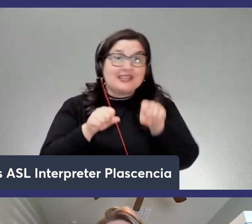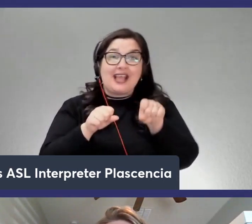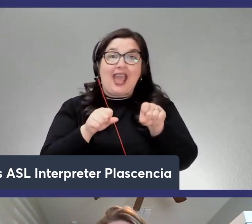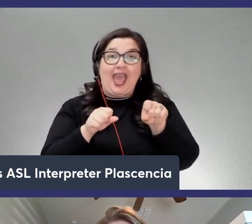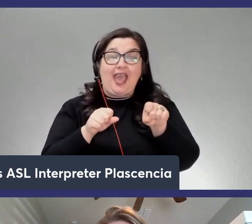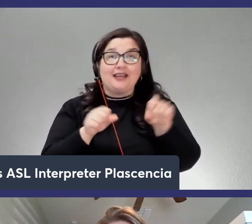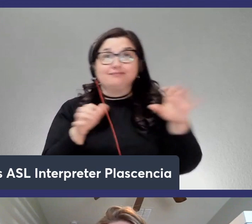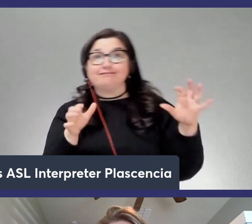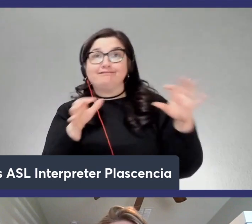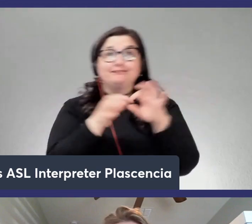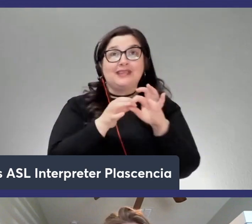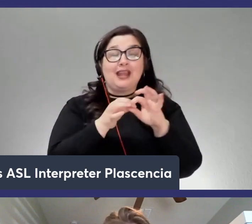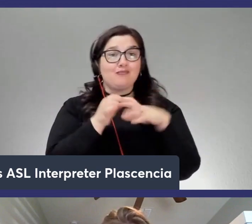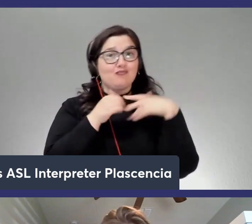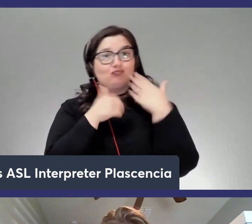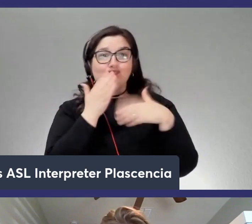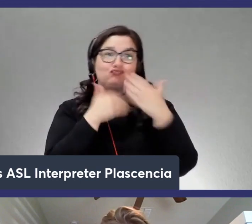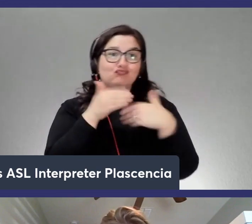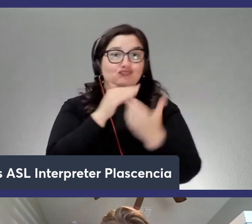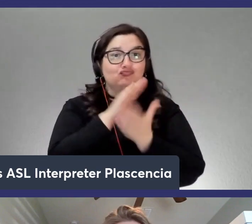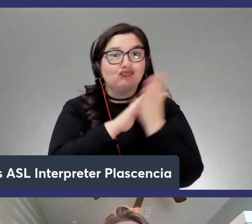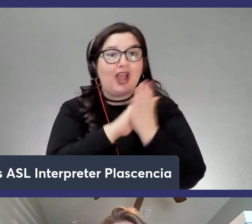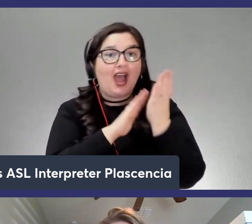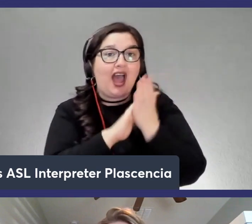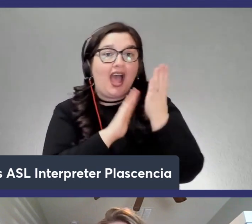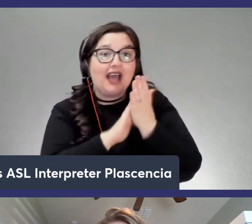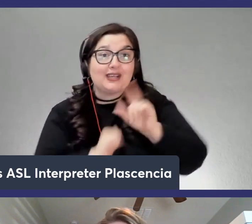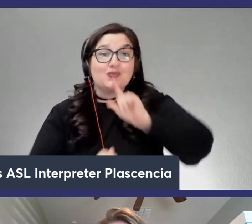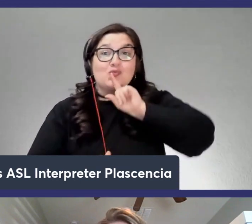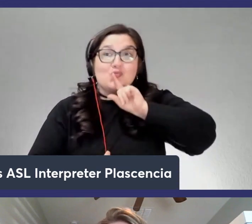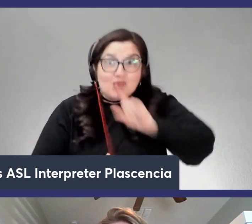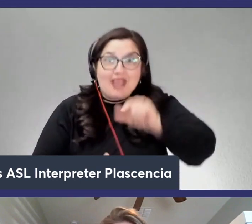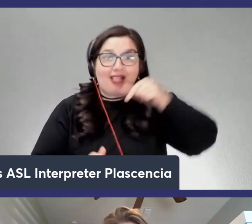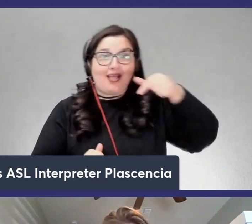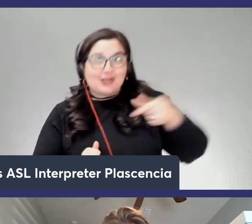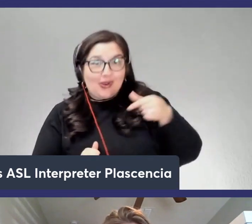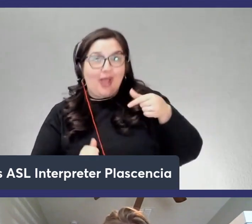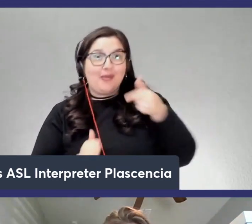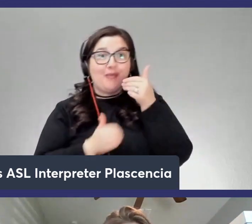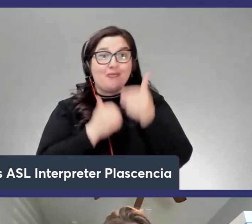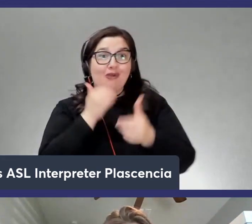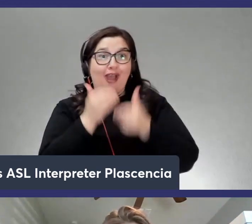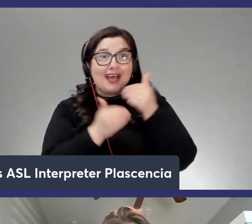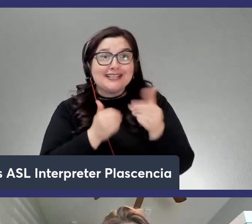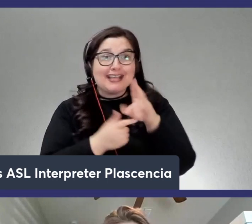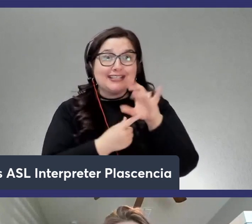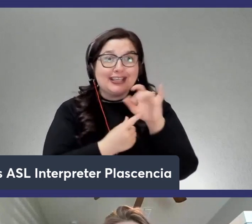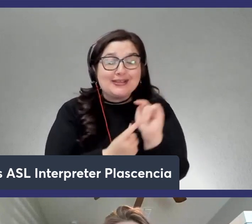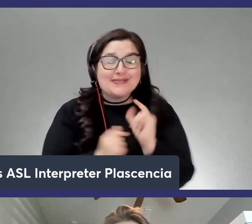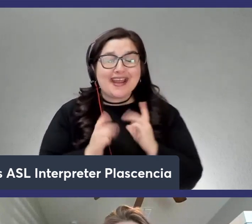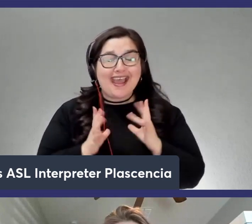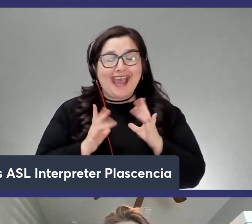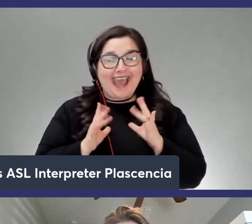and run on a real quantum processing unit. Wow. - That sounds cool!